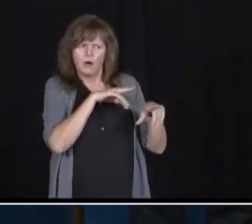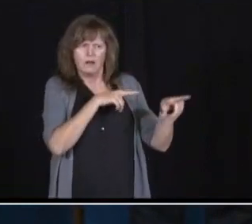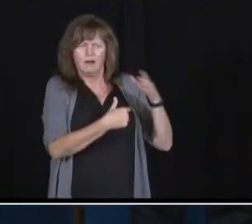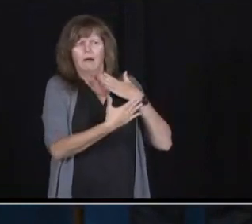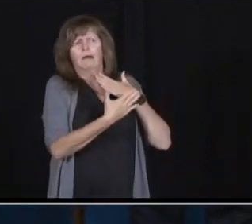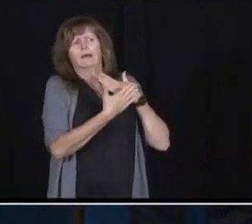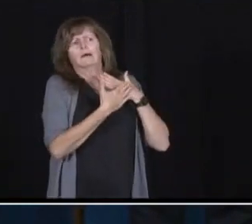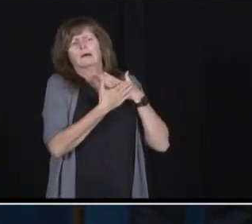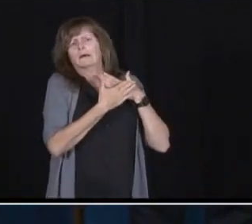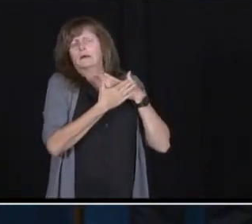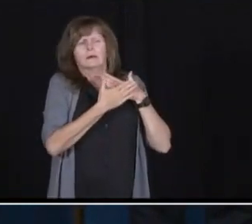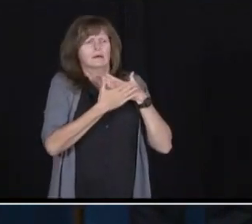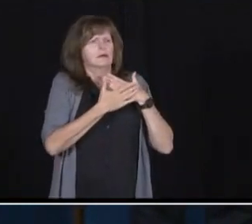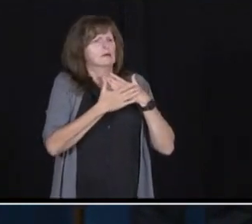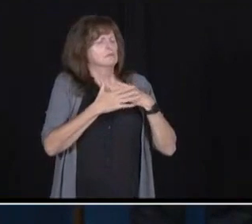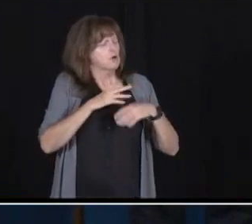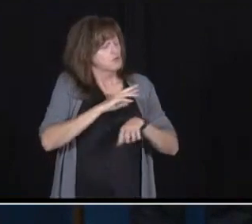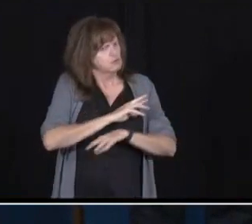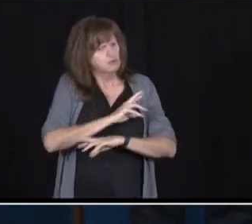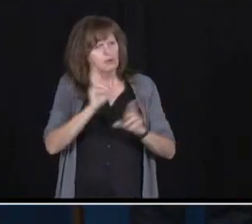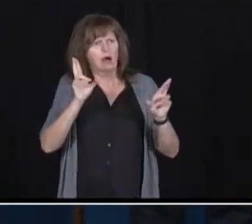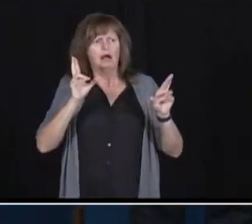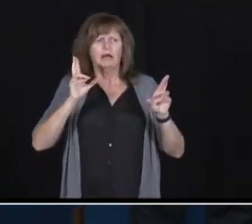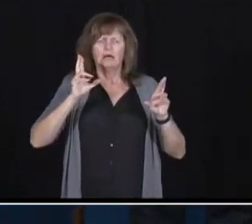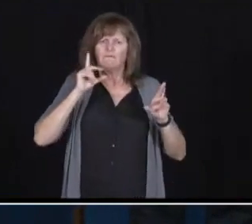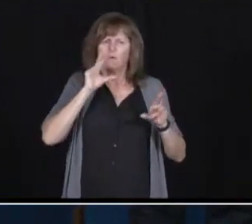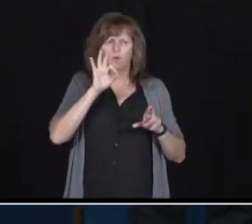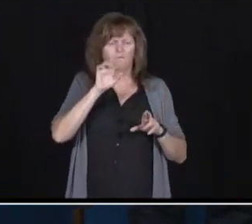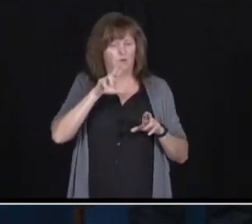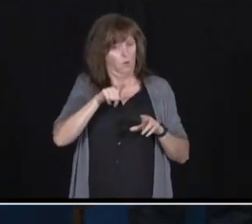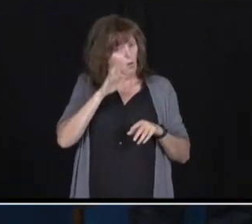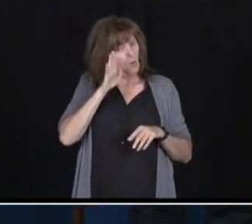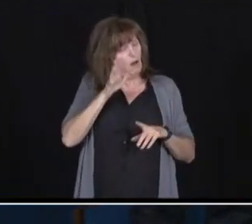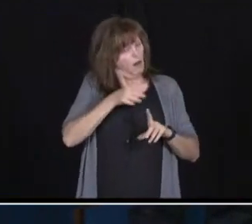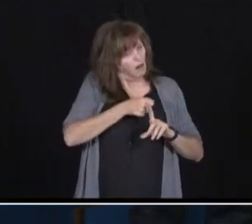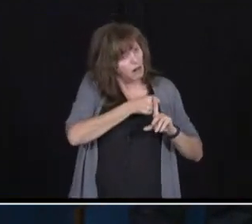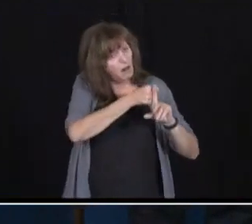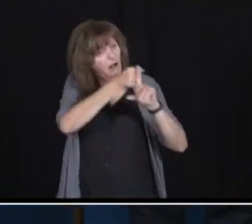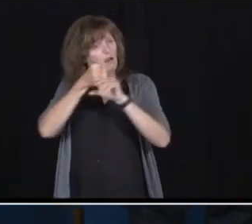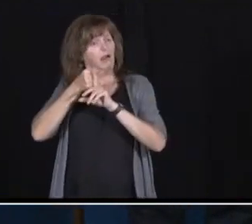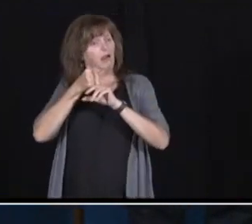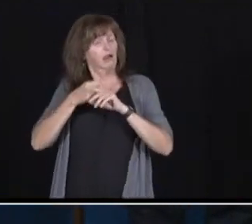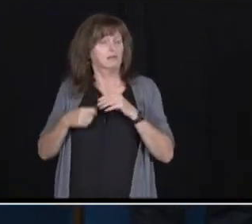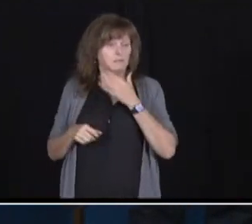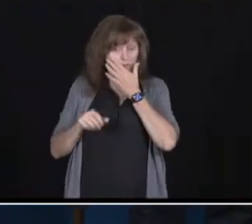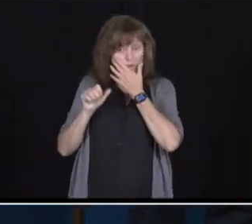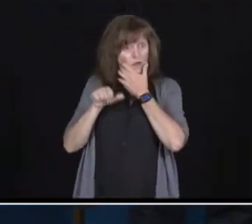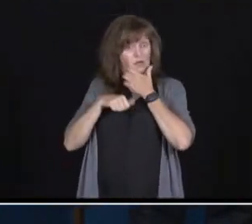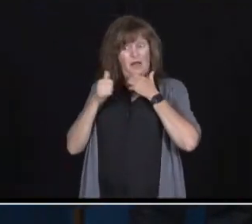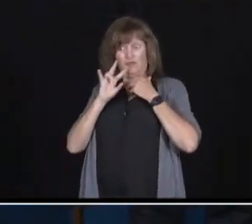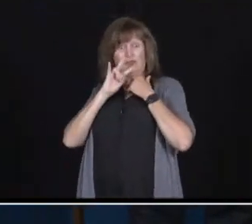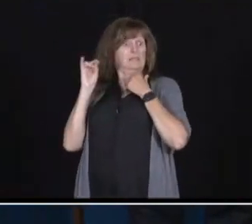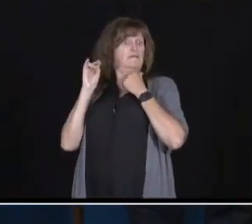to respond to school boards needs with money and resources when that challenge arises. In one of the lessons learned when I spoke to